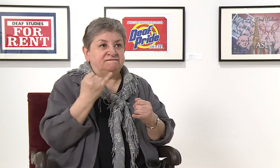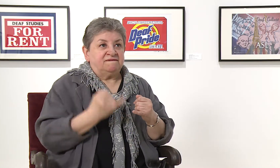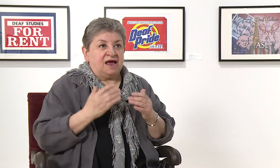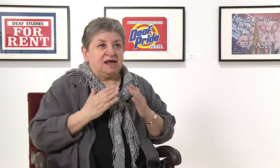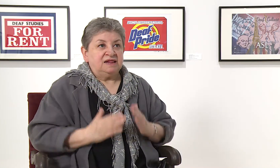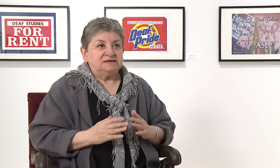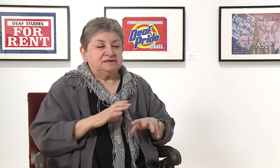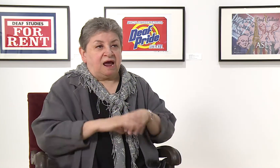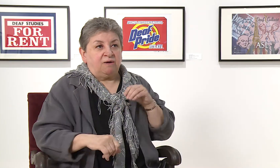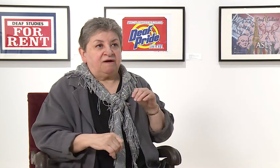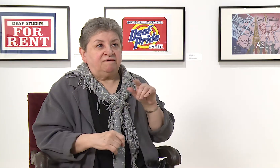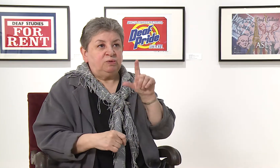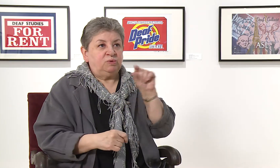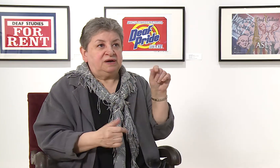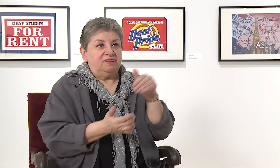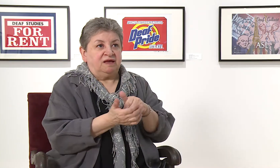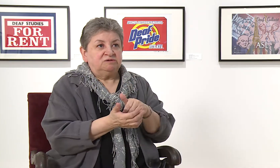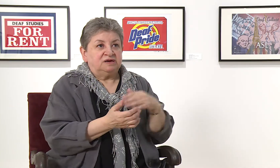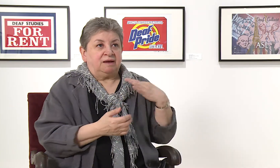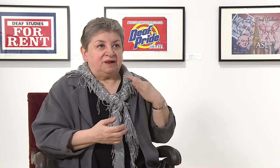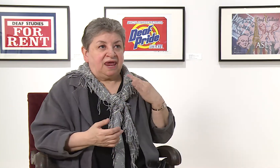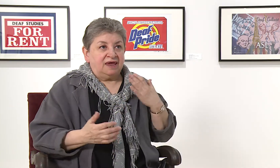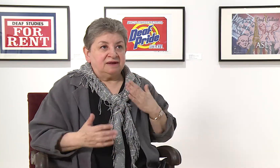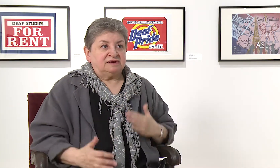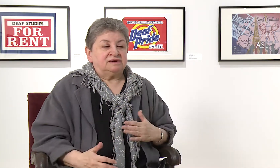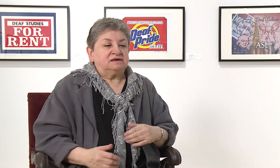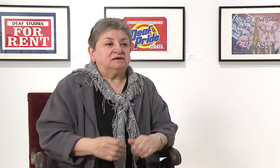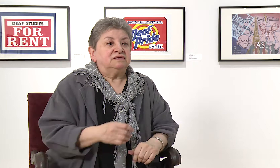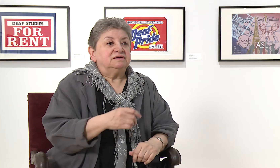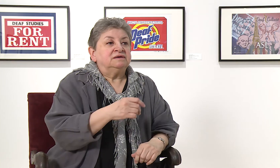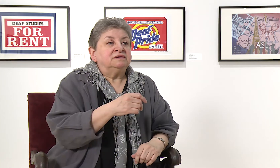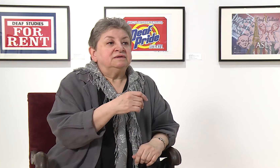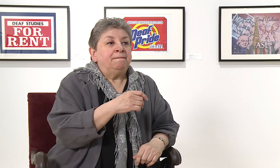They picked 3 finalists out of 20,000 applicants.